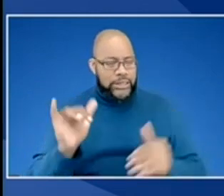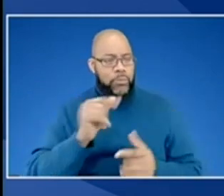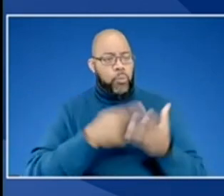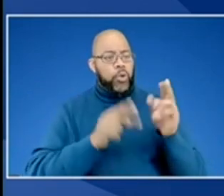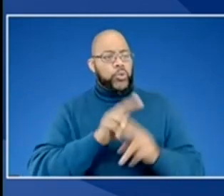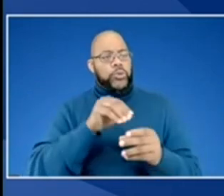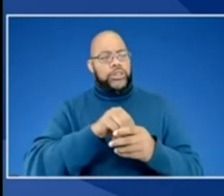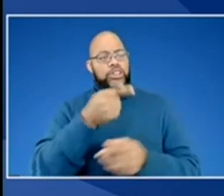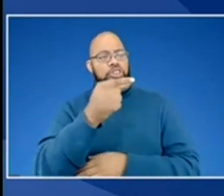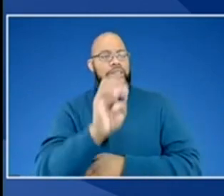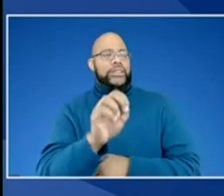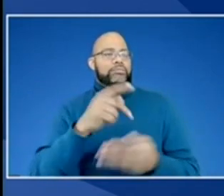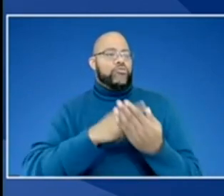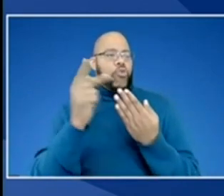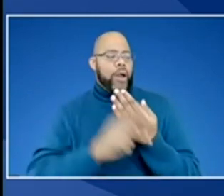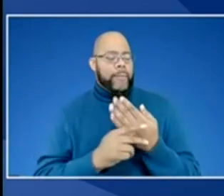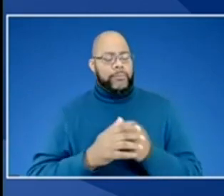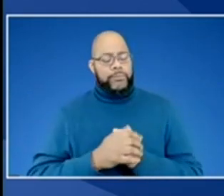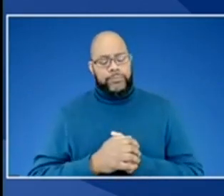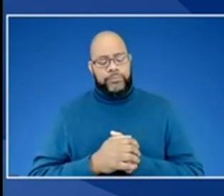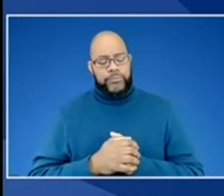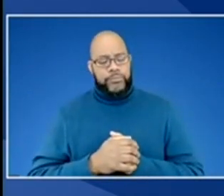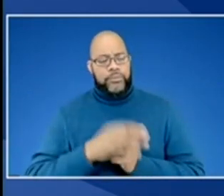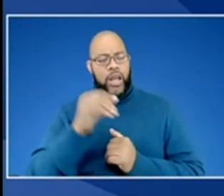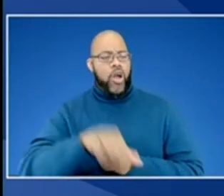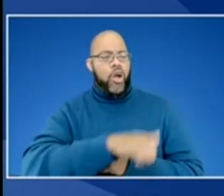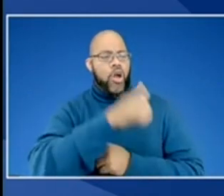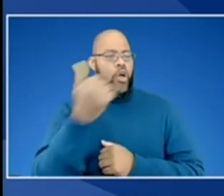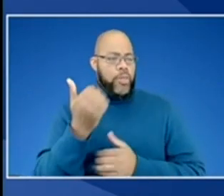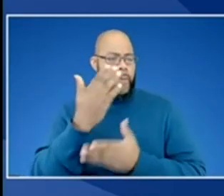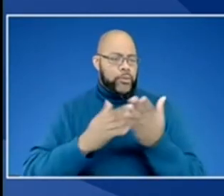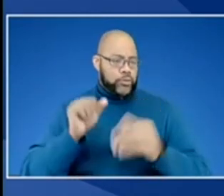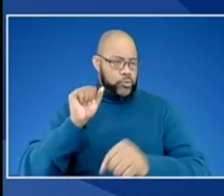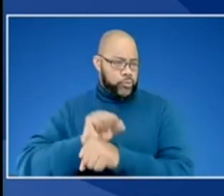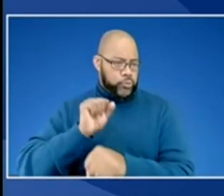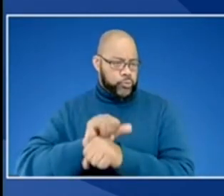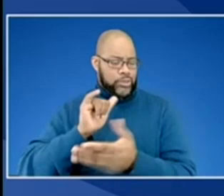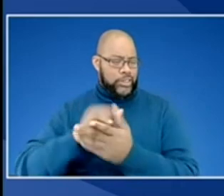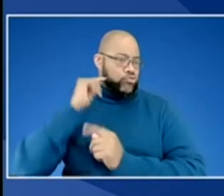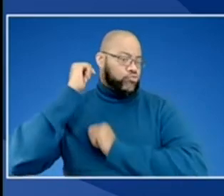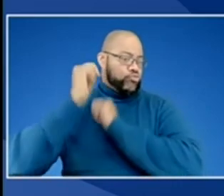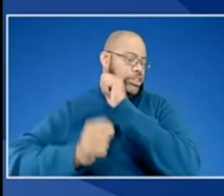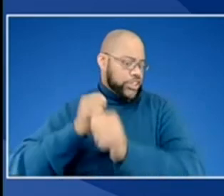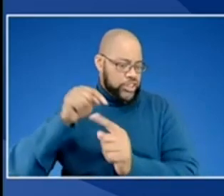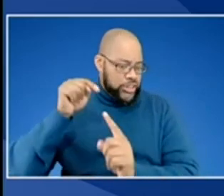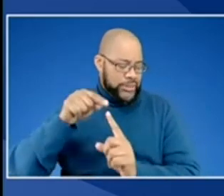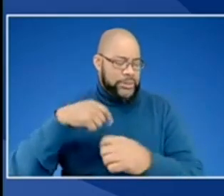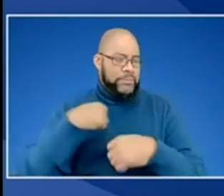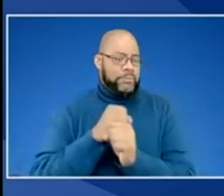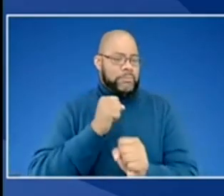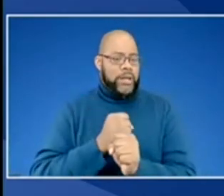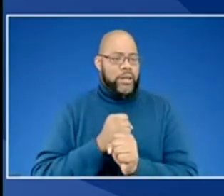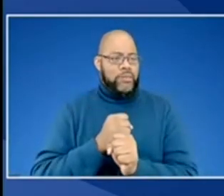program, and other sectors of work that traditionally create hardships where the